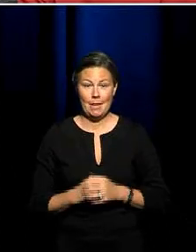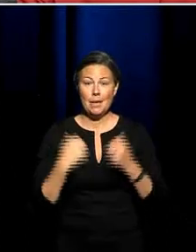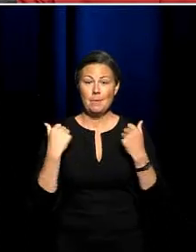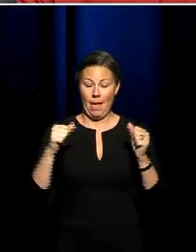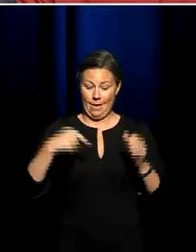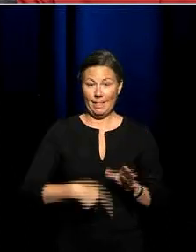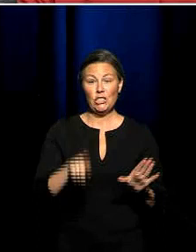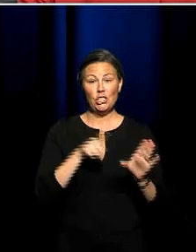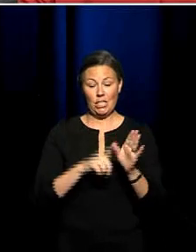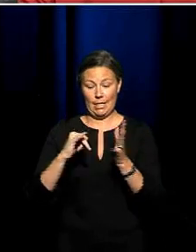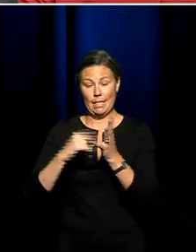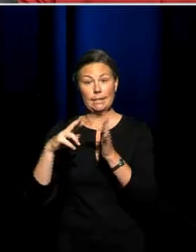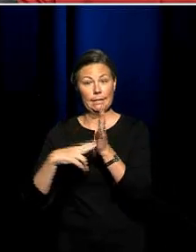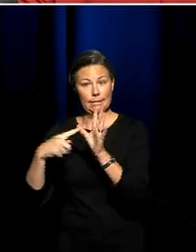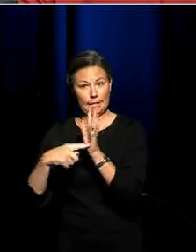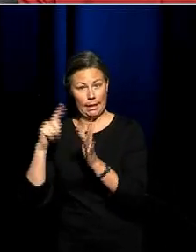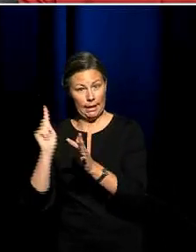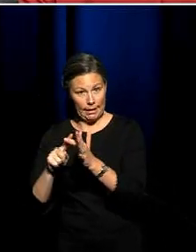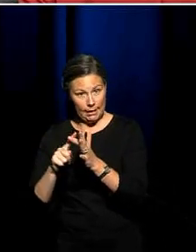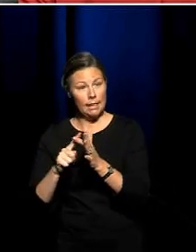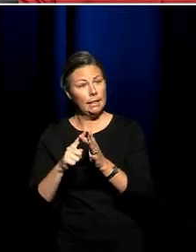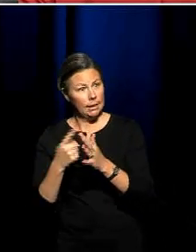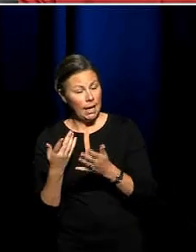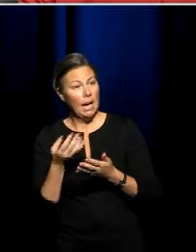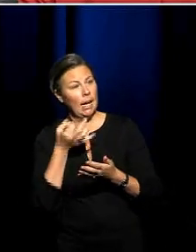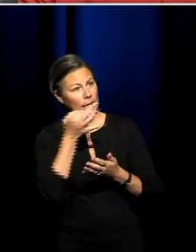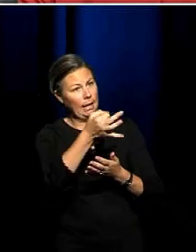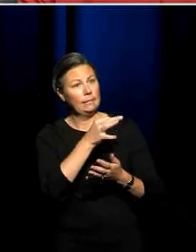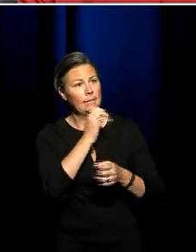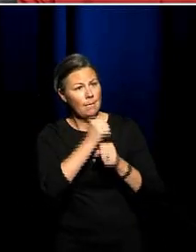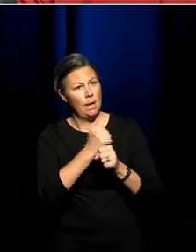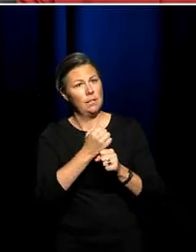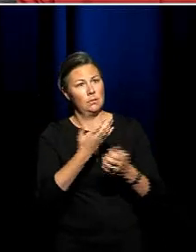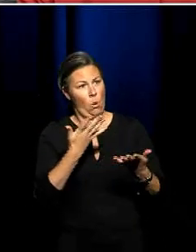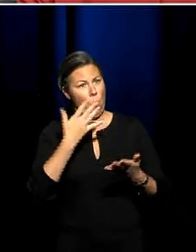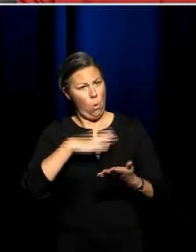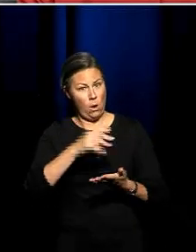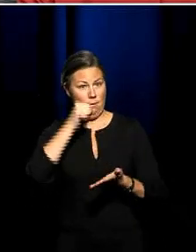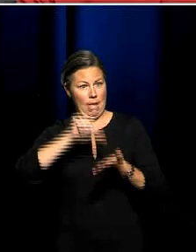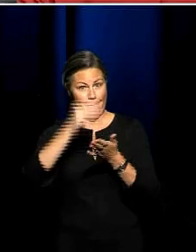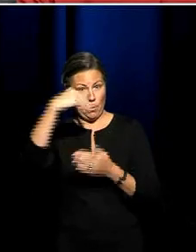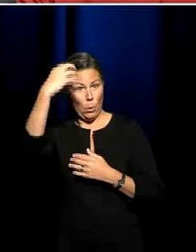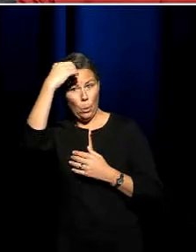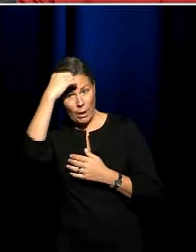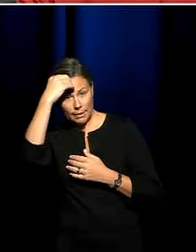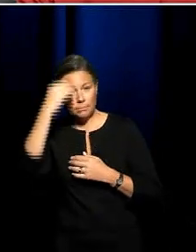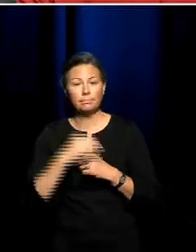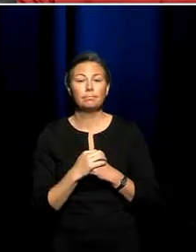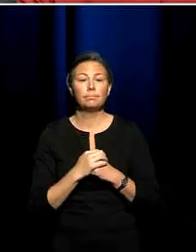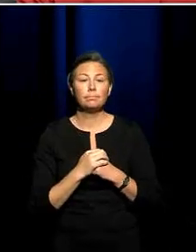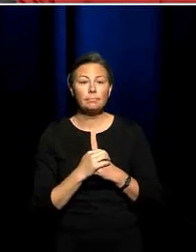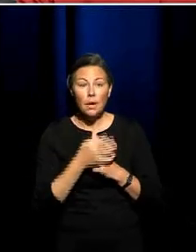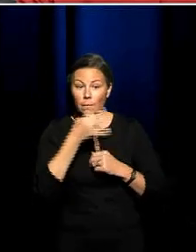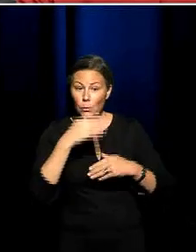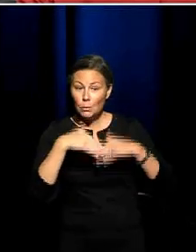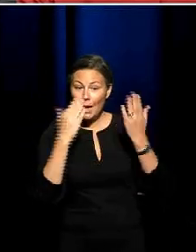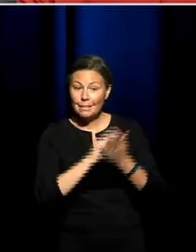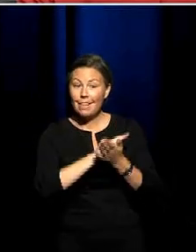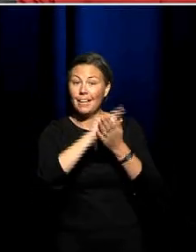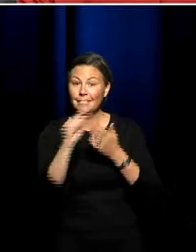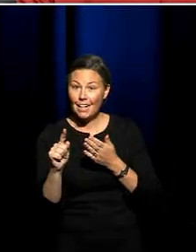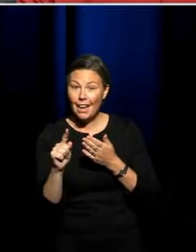passed a motion calling on the Government to issue Letters Patent for